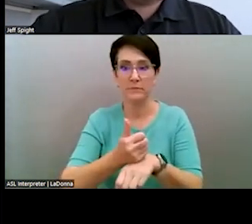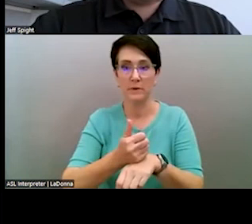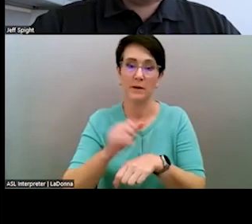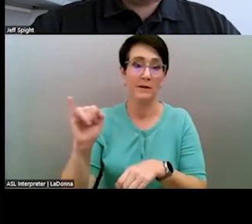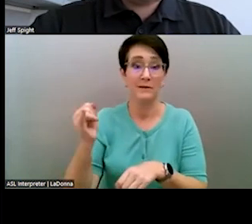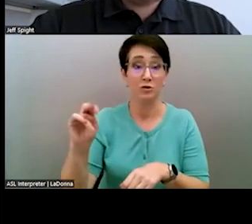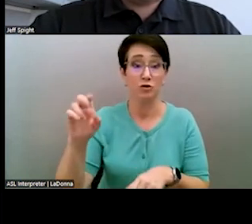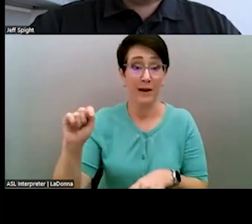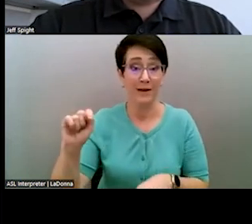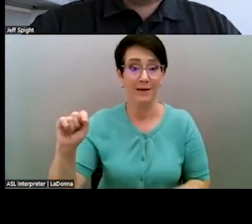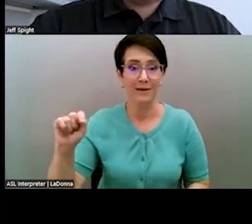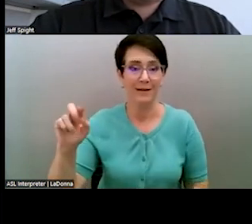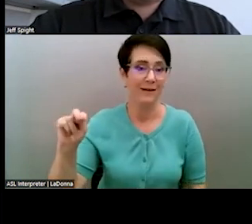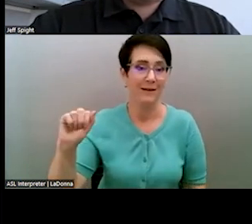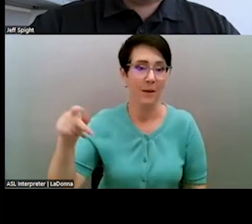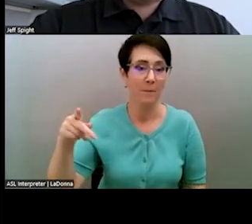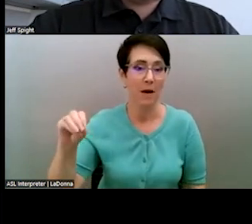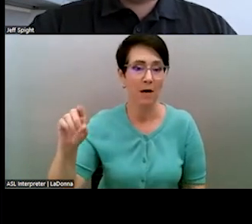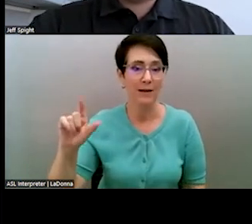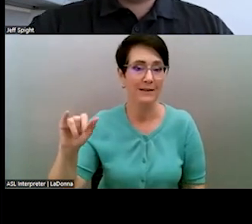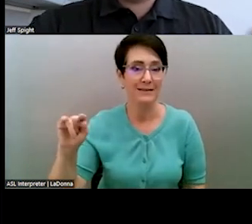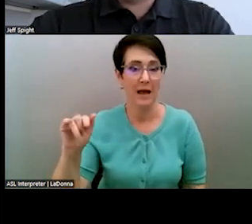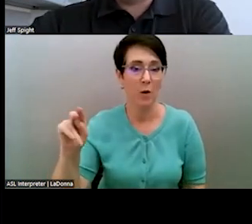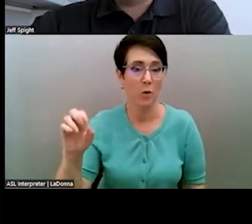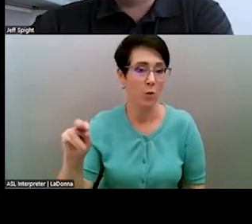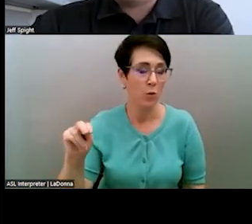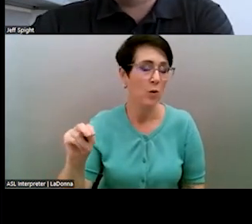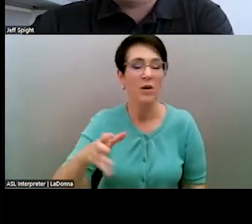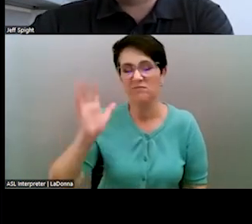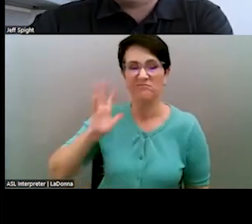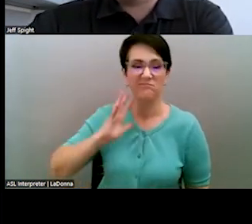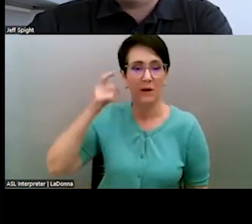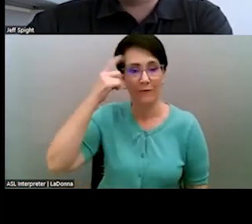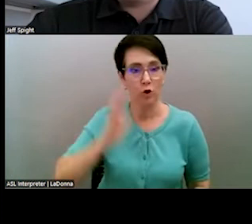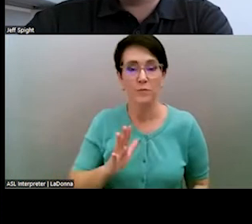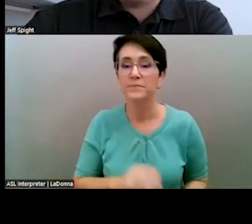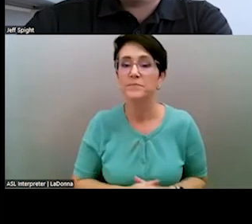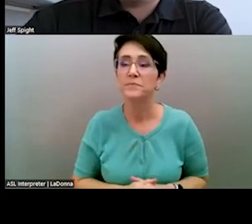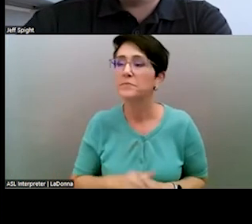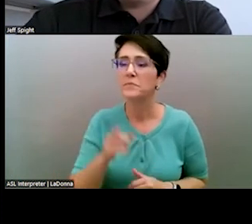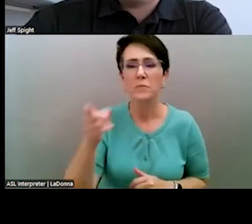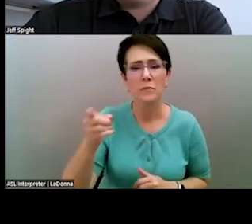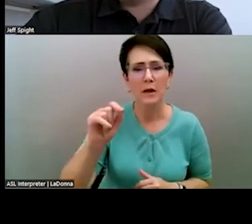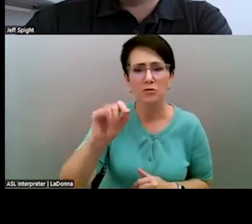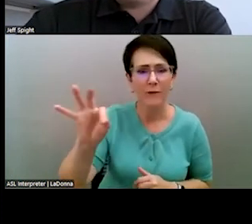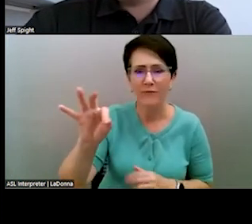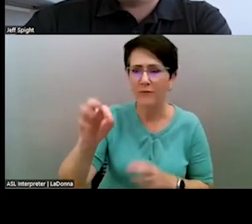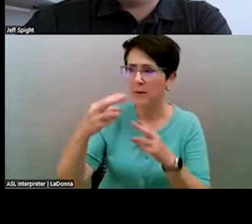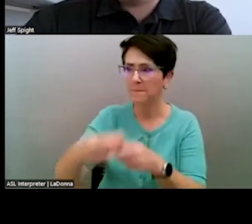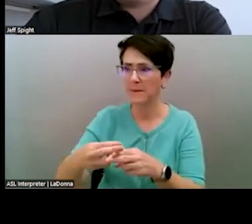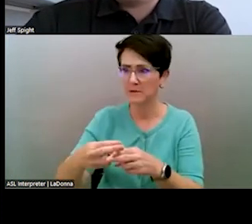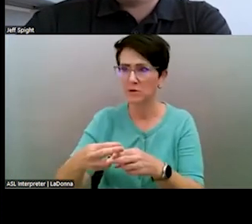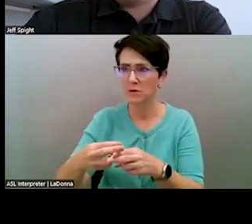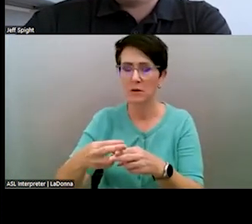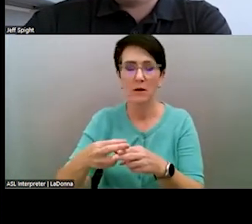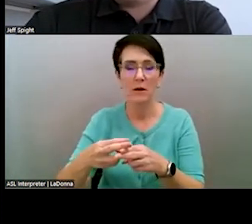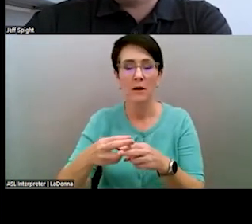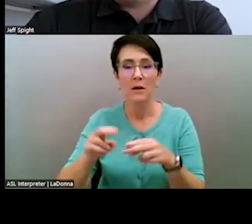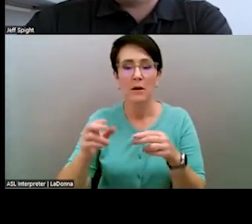ERICA, JEFF, JEFF REFERENCED, AUTISM, AND THIS BEING, HAVING, SOME ONE WHO IS, IS ON A